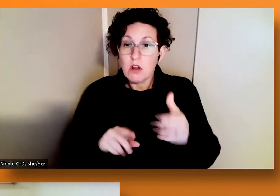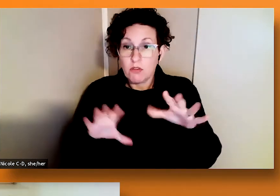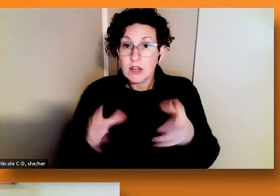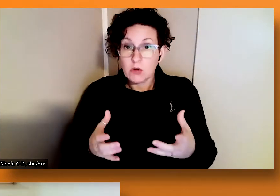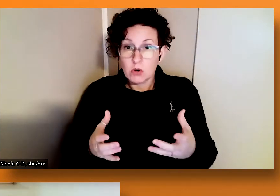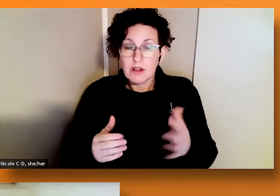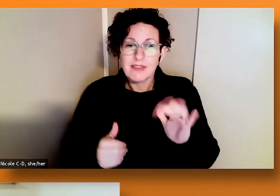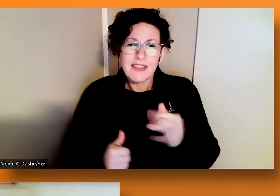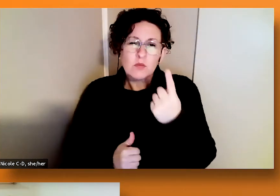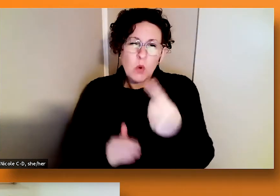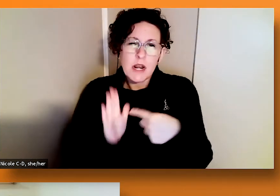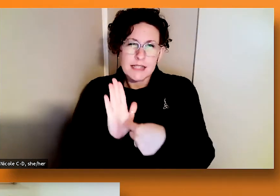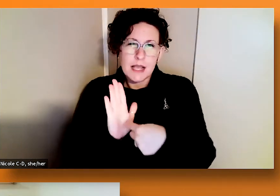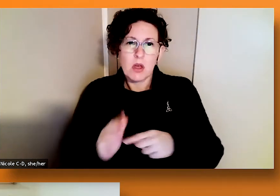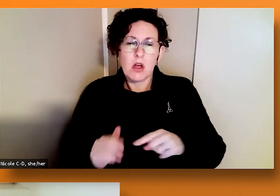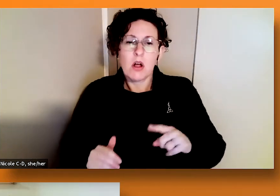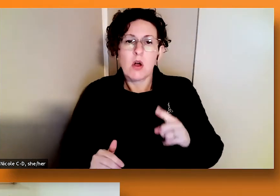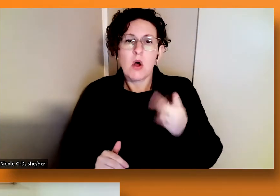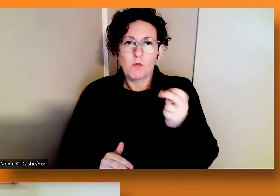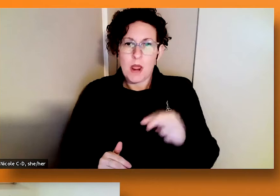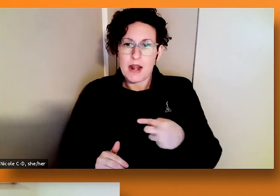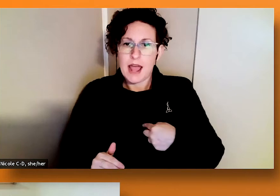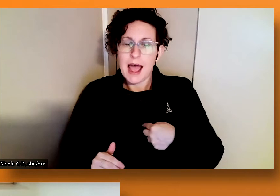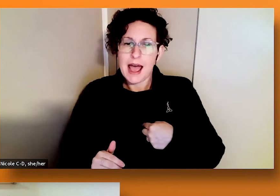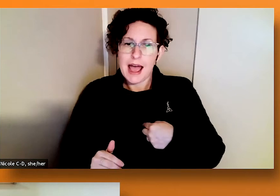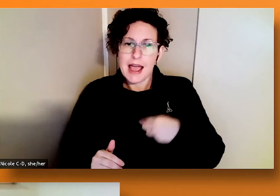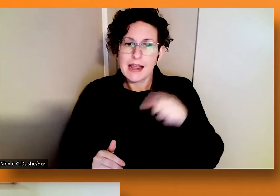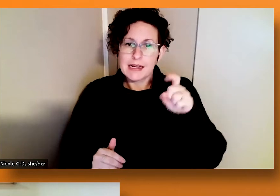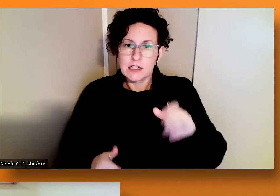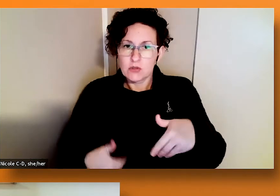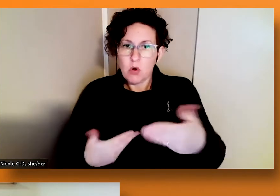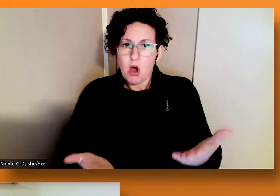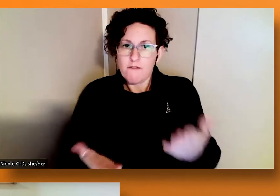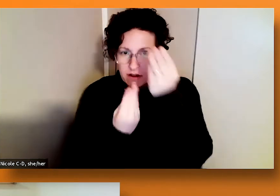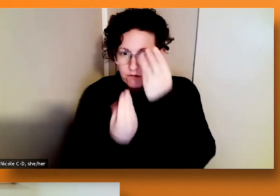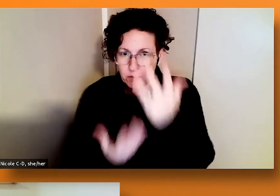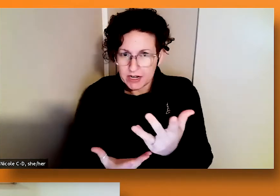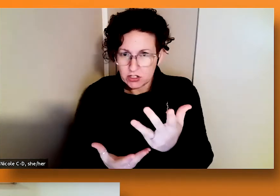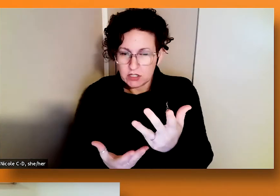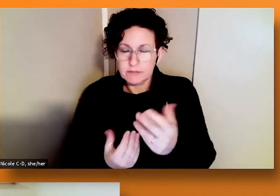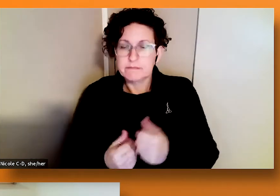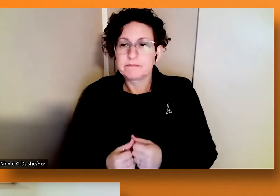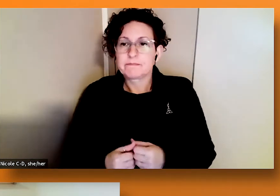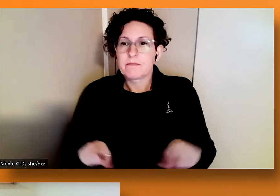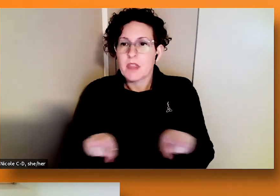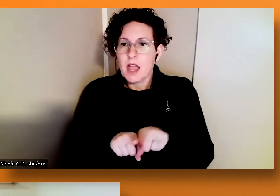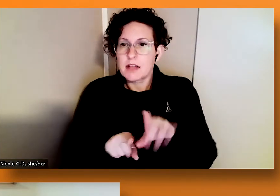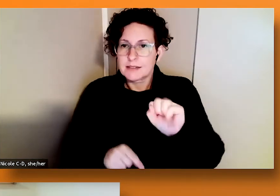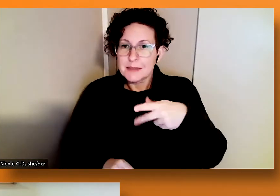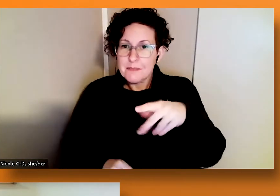So that's just one example of where I would step in in my role as a SPA rep. There's many other cases,